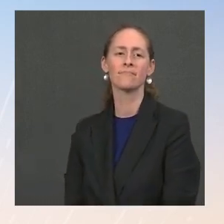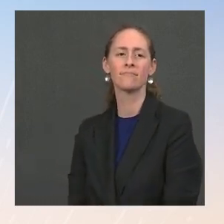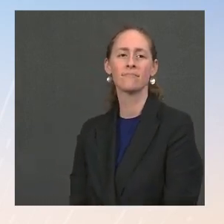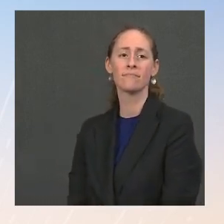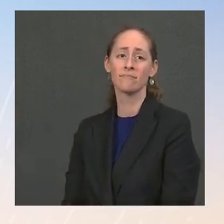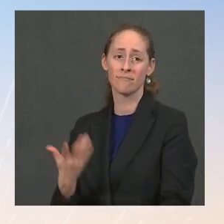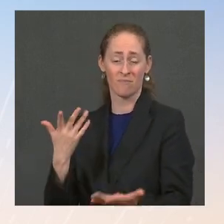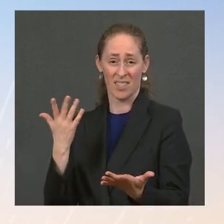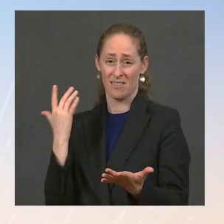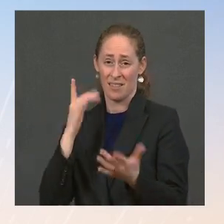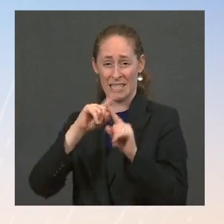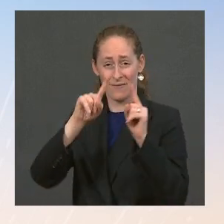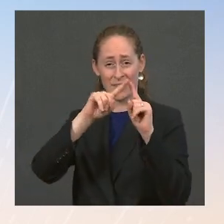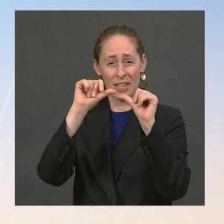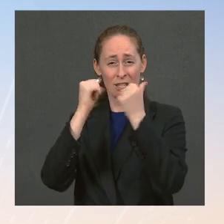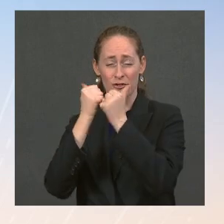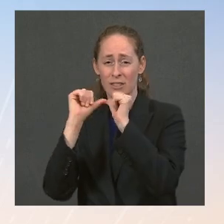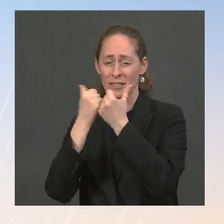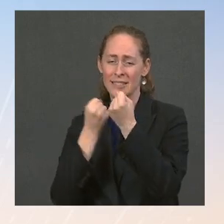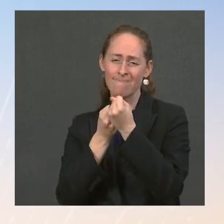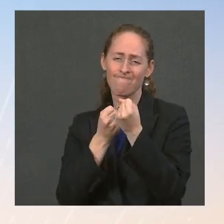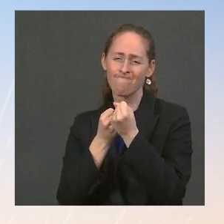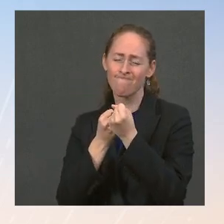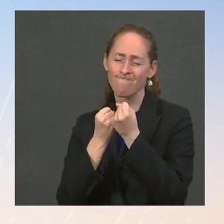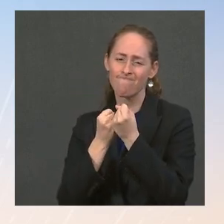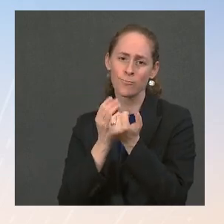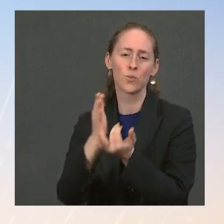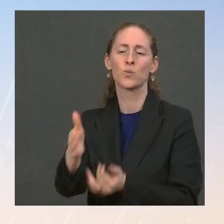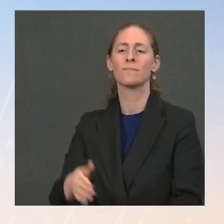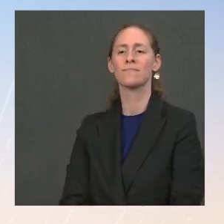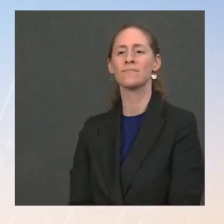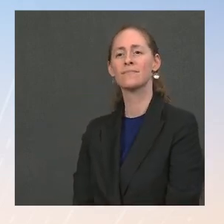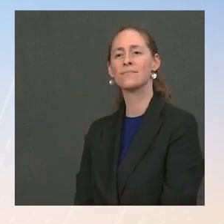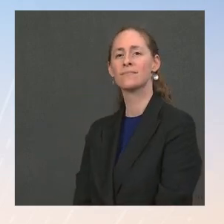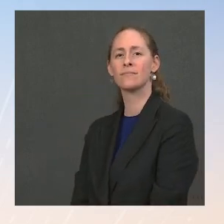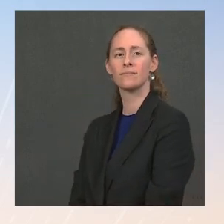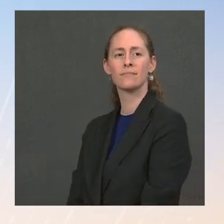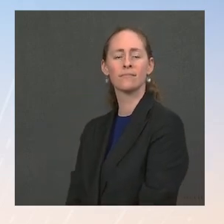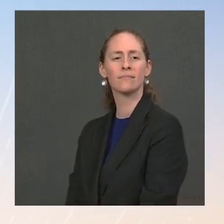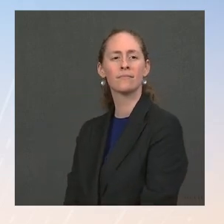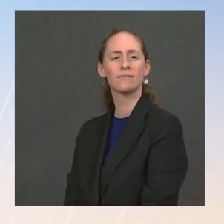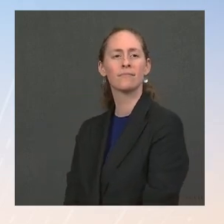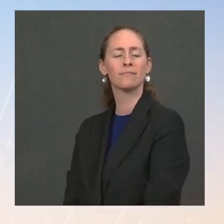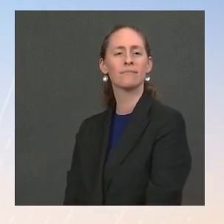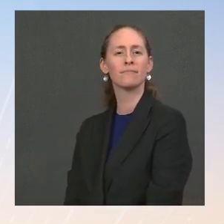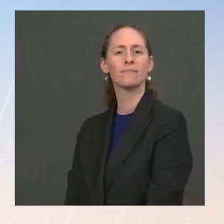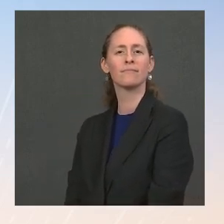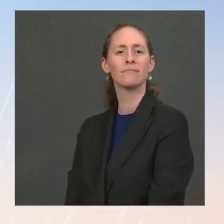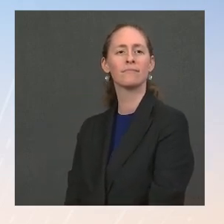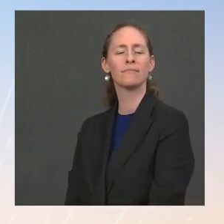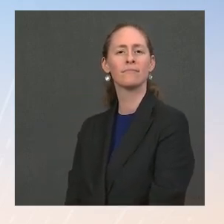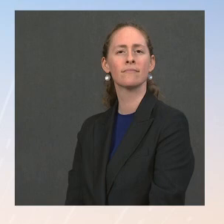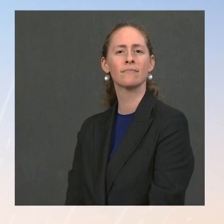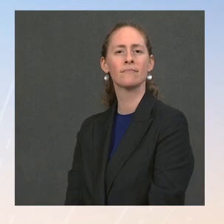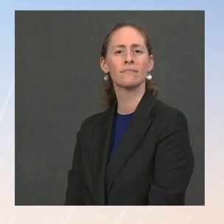The Press: Thank you. And on -- just one quick question on gas prices. Reuters has some reporting that shows